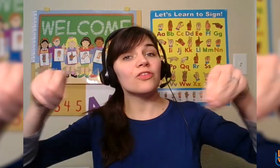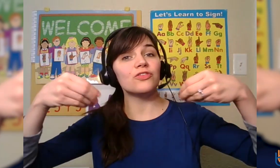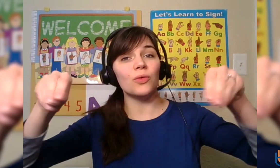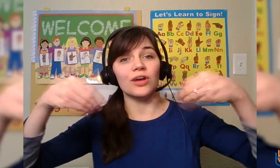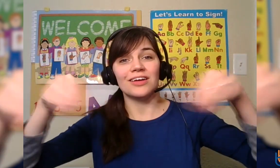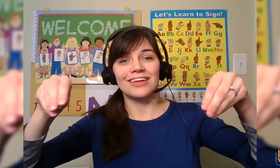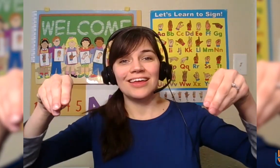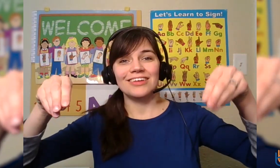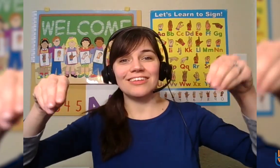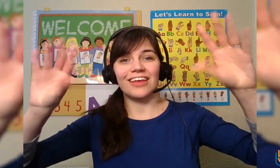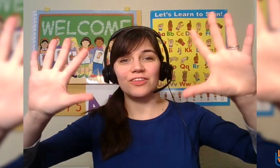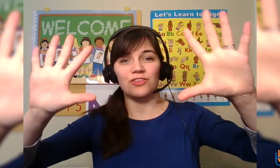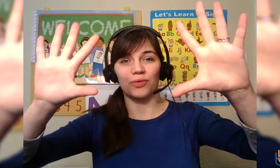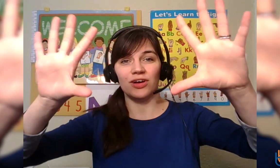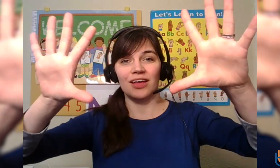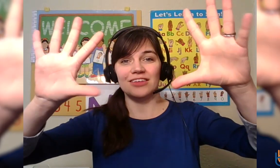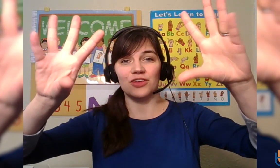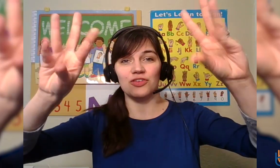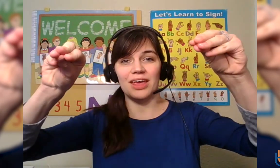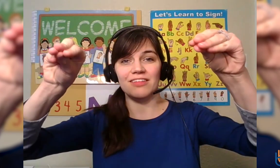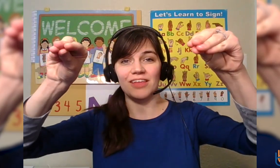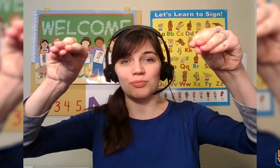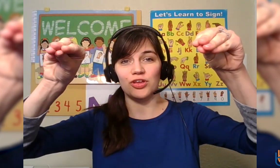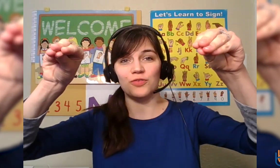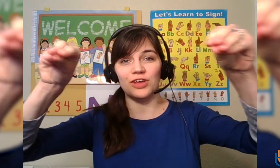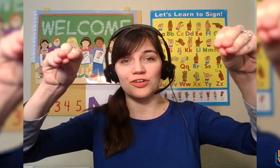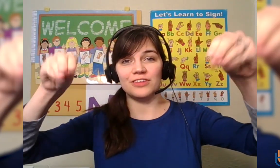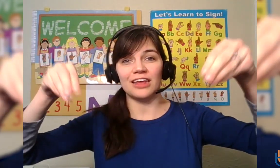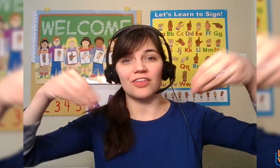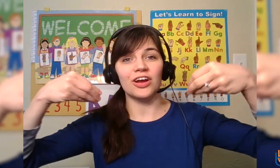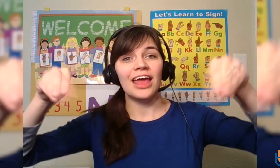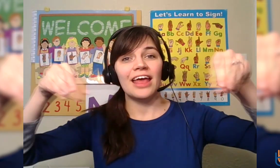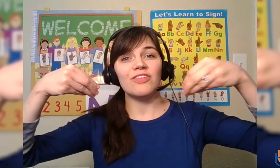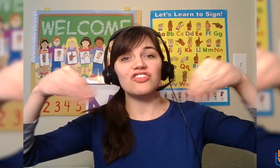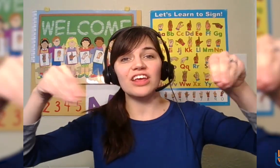store." To sign store, take two hands and put your fingers together and then shake